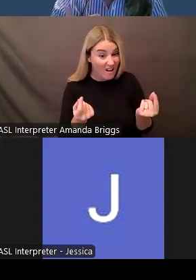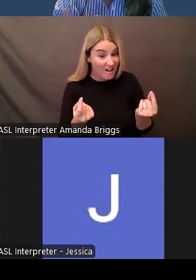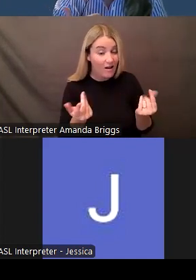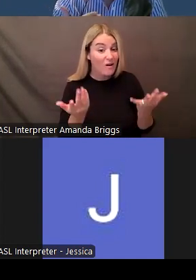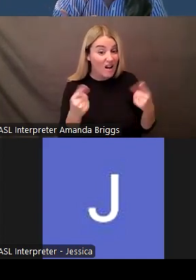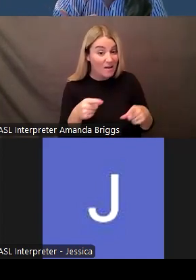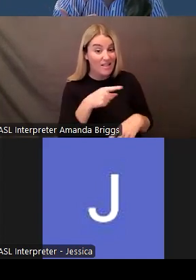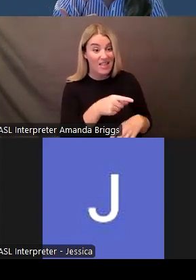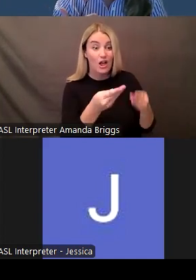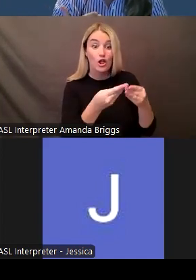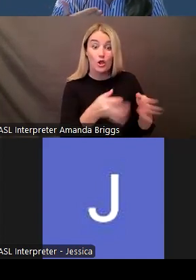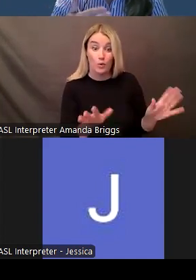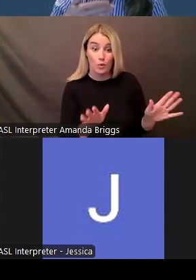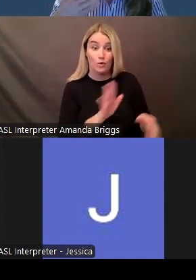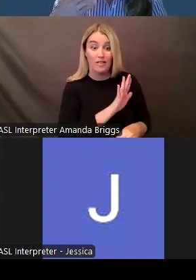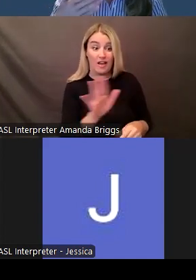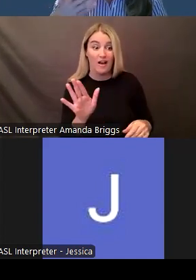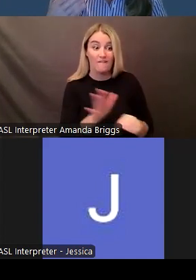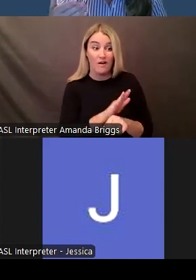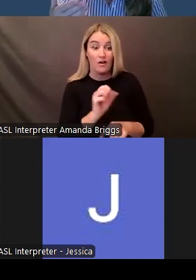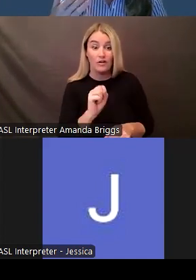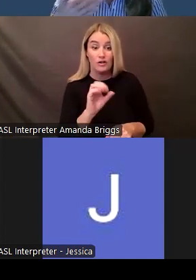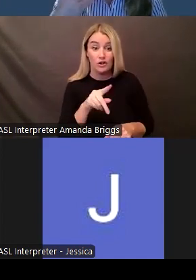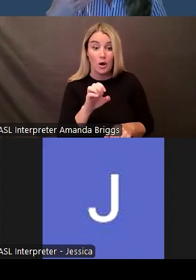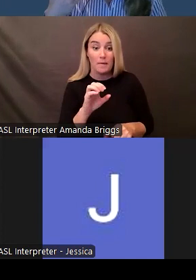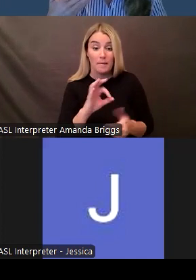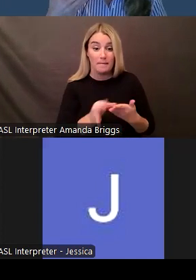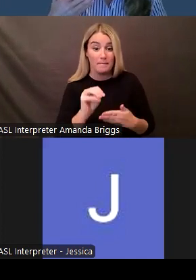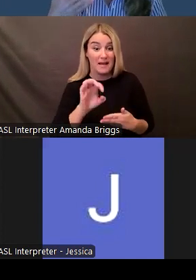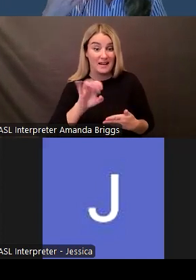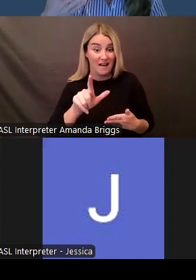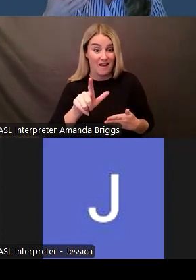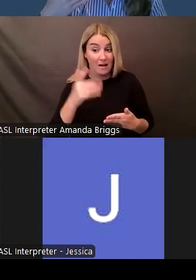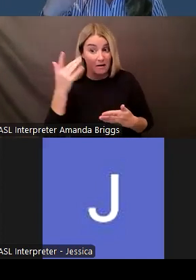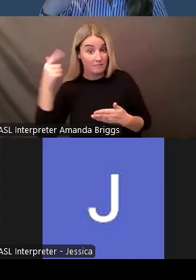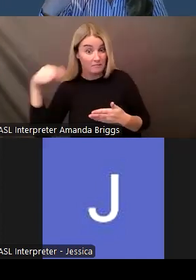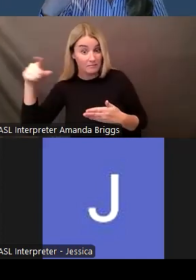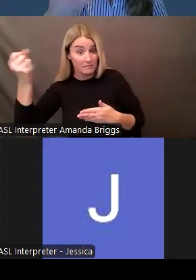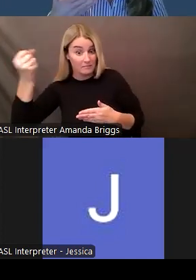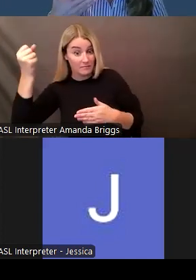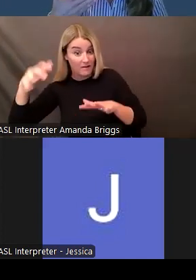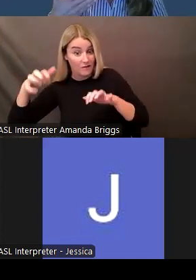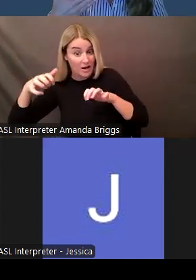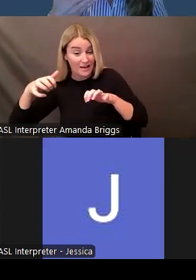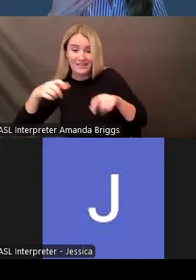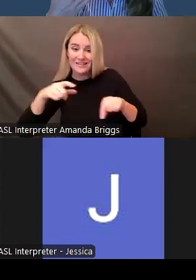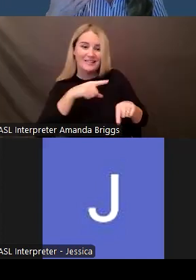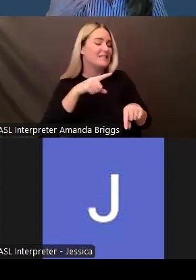their full-scope Medi-Cal. And because of the freeze, would then not be able to re-enroll.